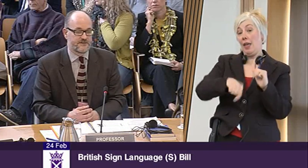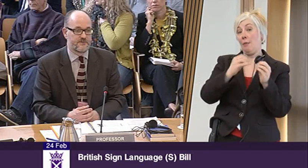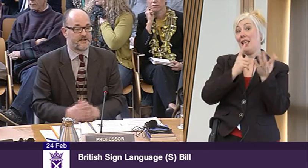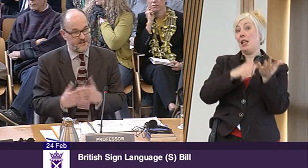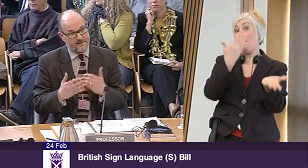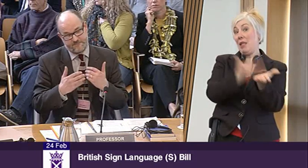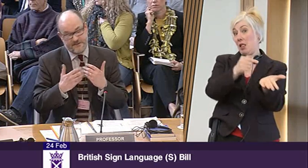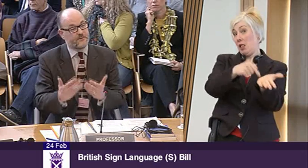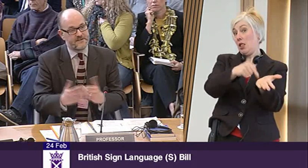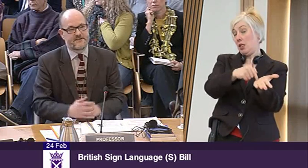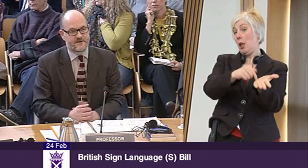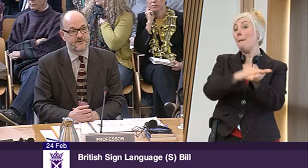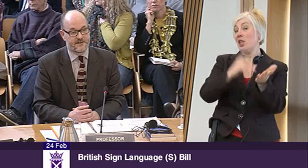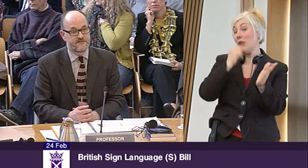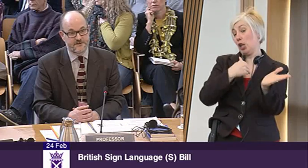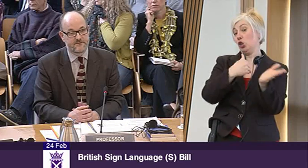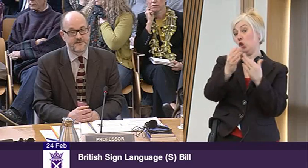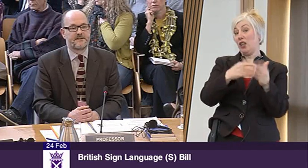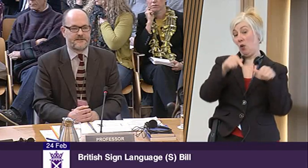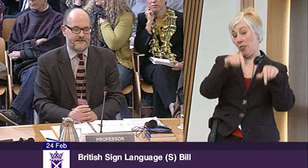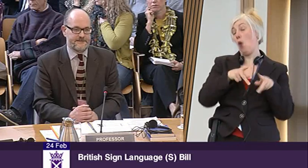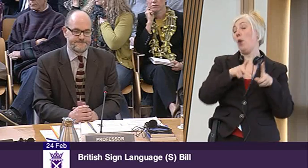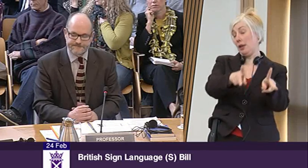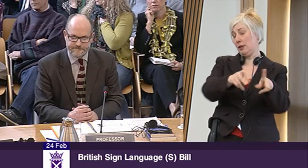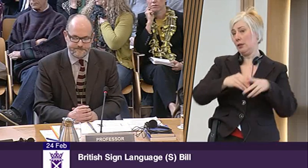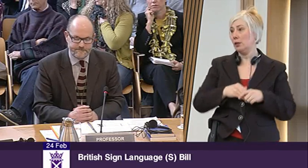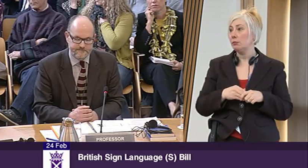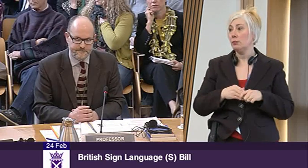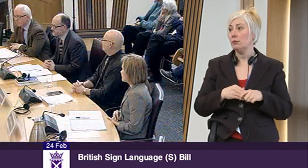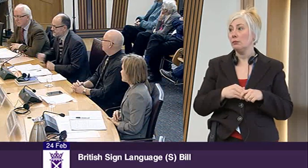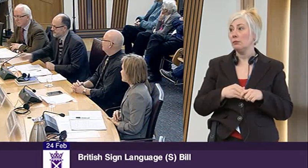to deal with it in such terms.